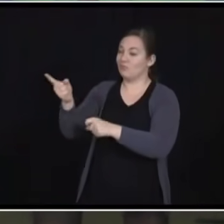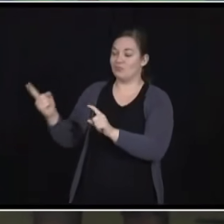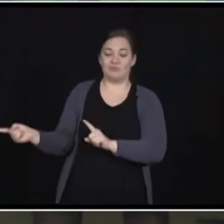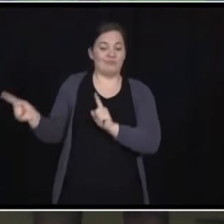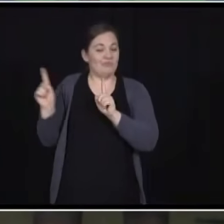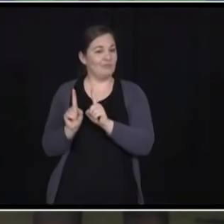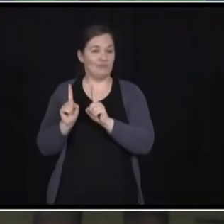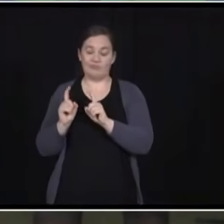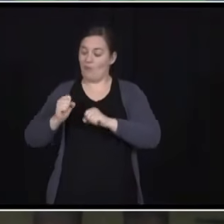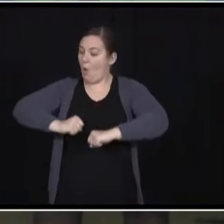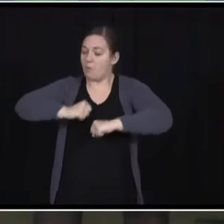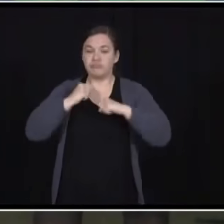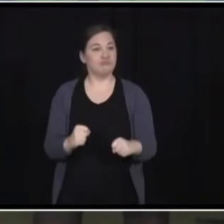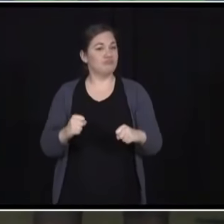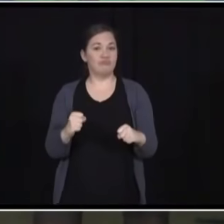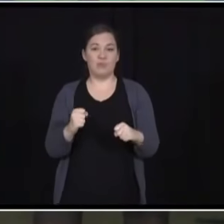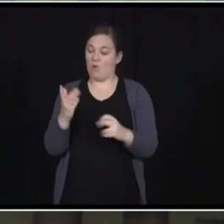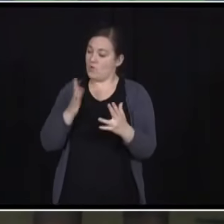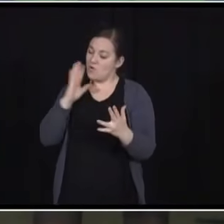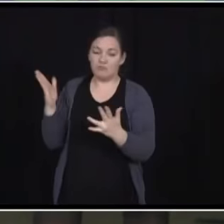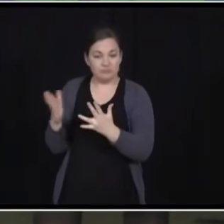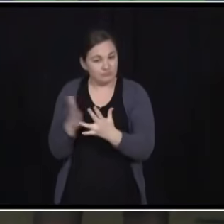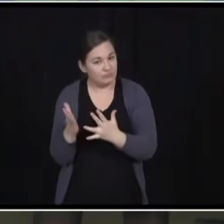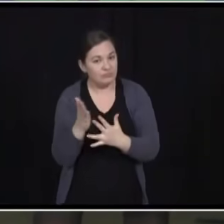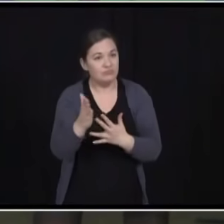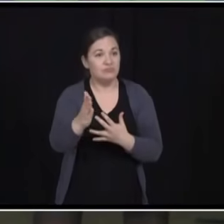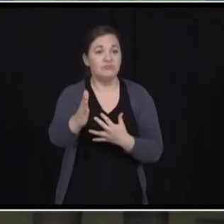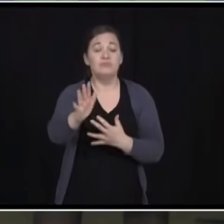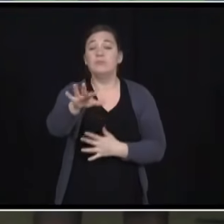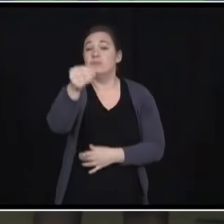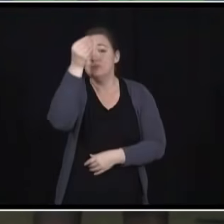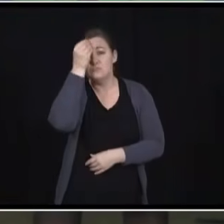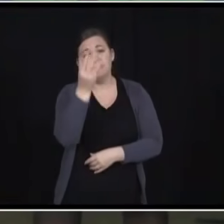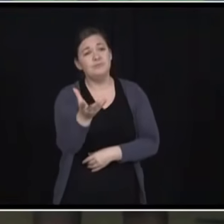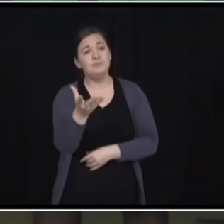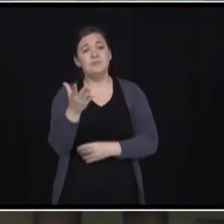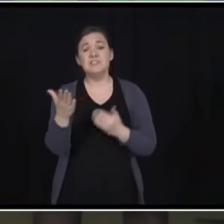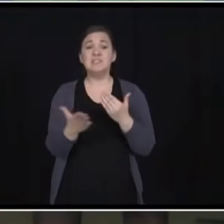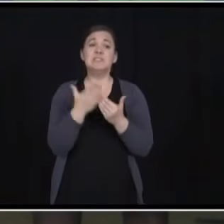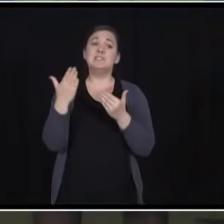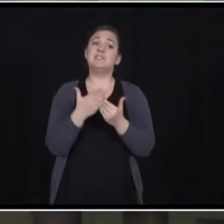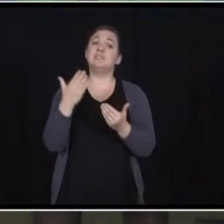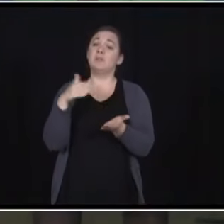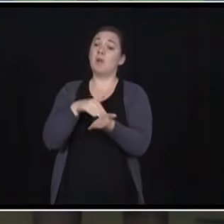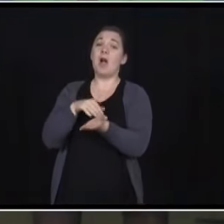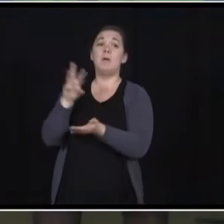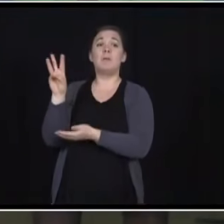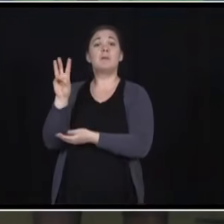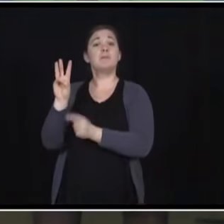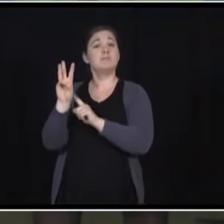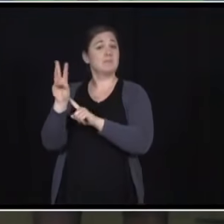He's doing a great job and I will always be there shoulder to shoulder with them